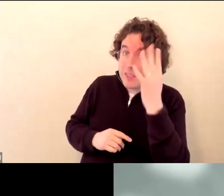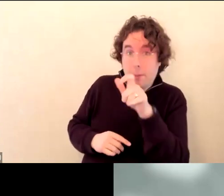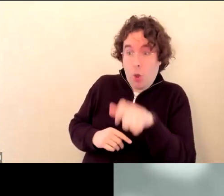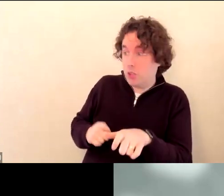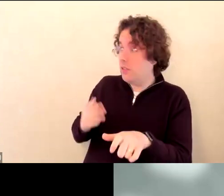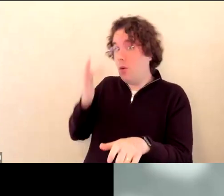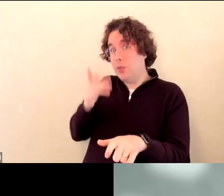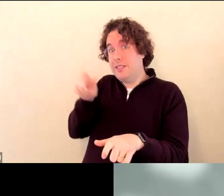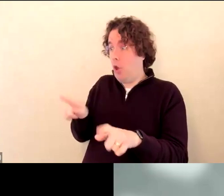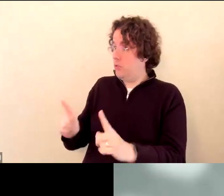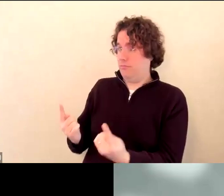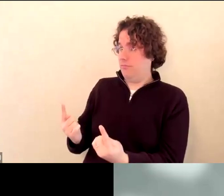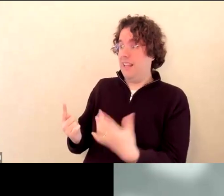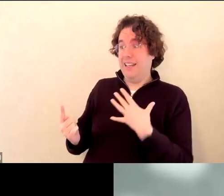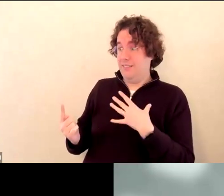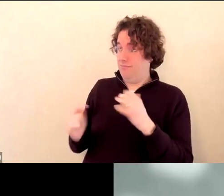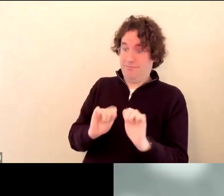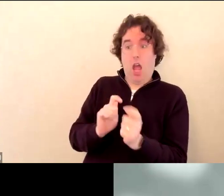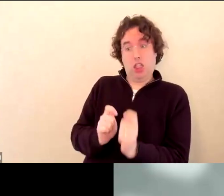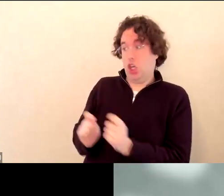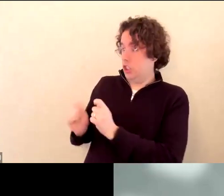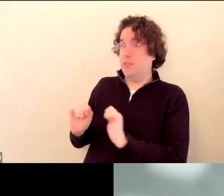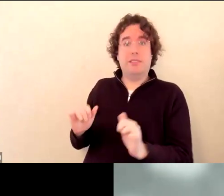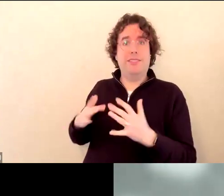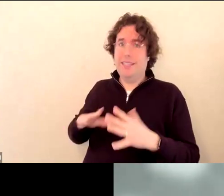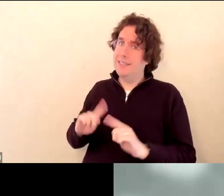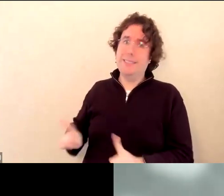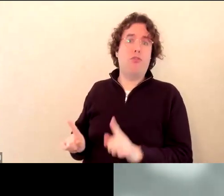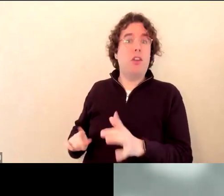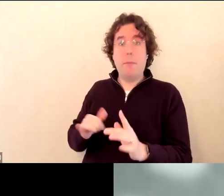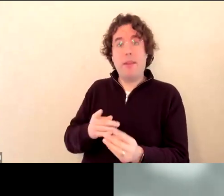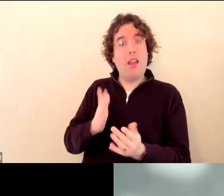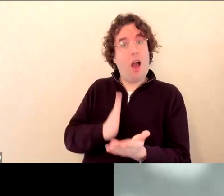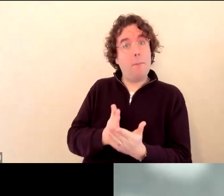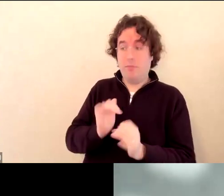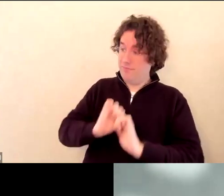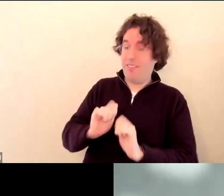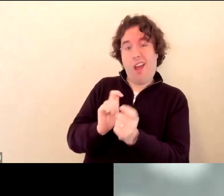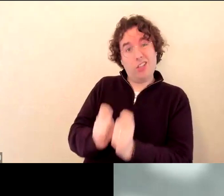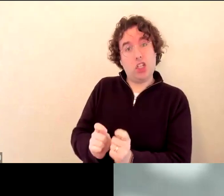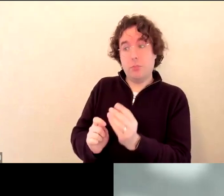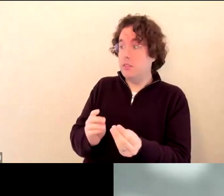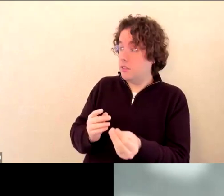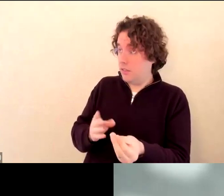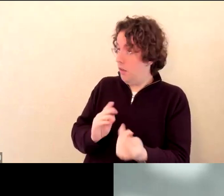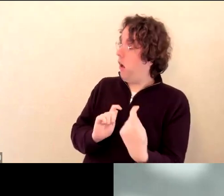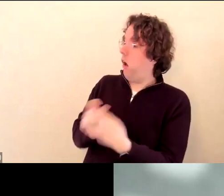and one may find the other's adjustments totally unsuitable. So you do have to bear that in mind. So it's always very helpful to